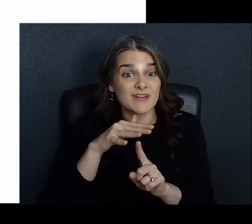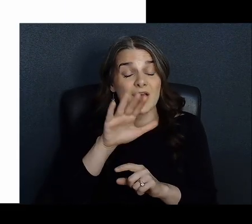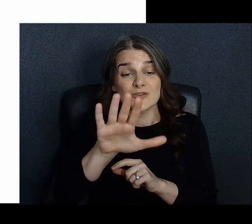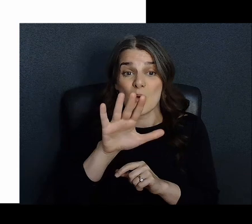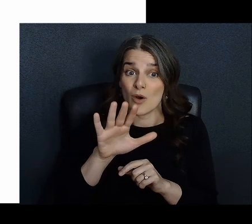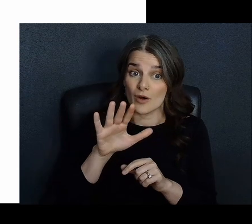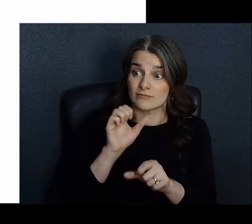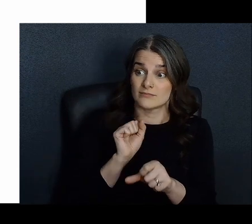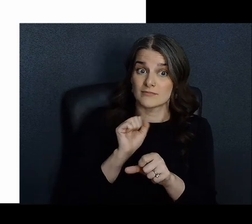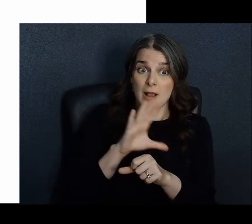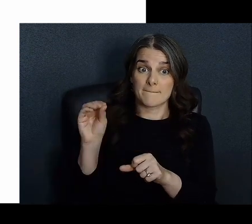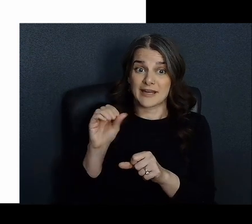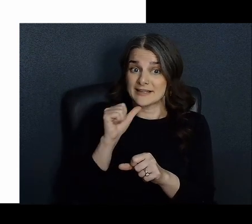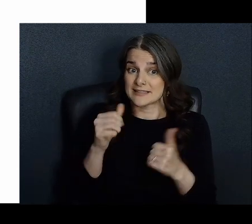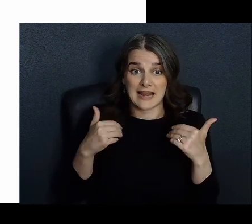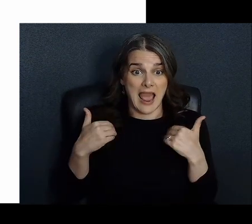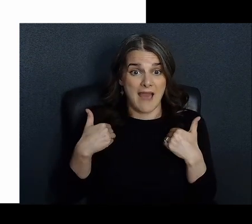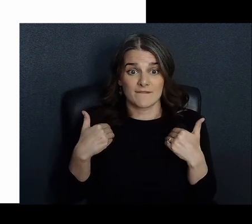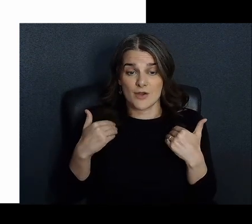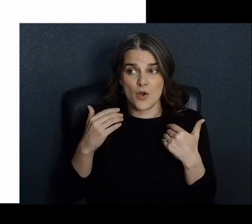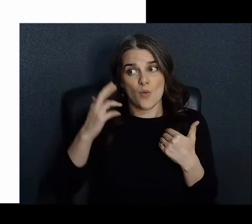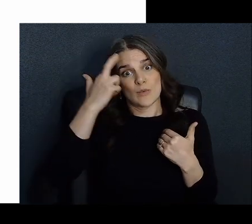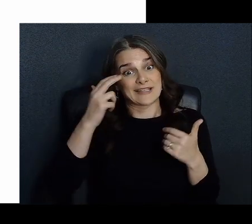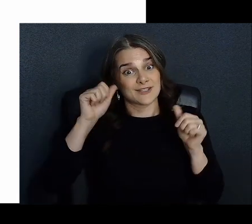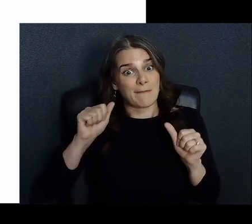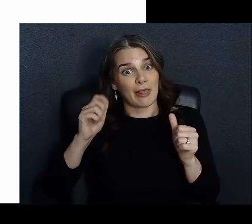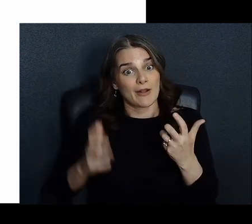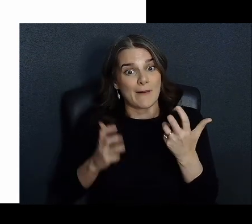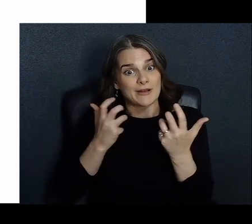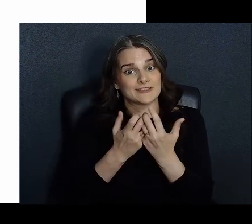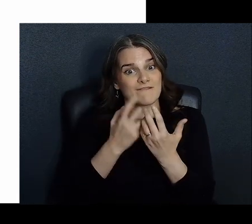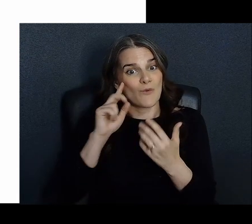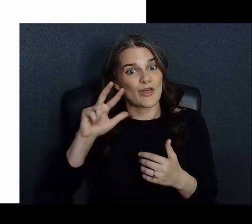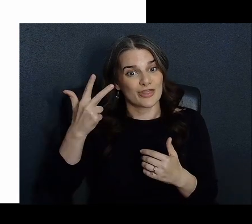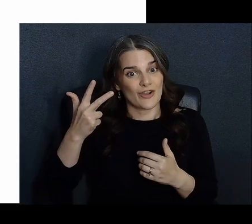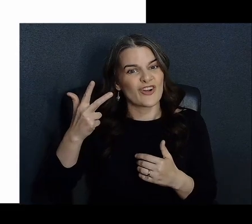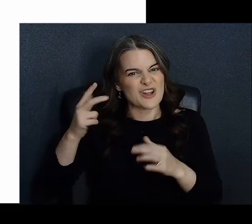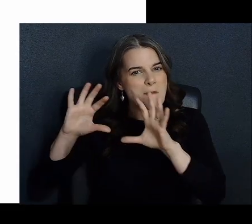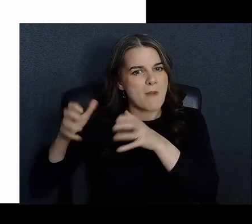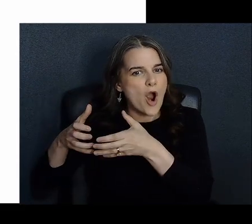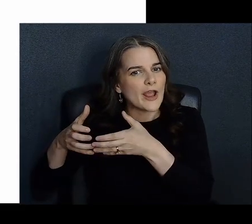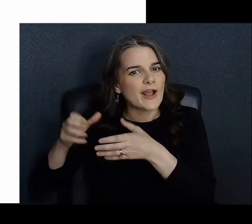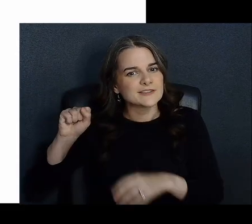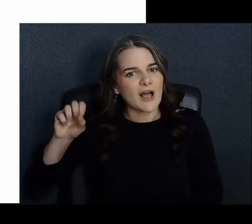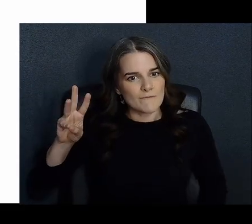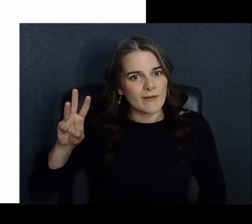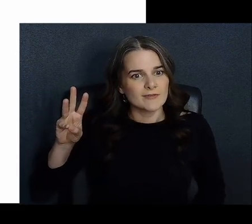a reasonable accommodation for a third party software, this is a quick fix is Narrator.